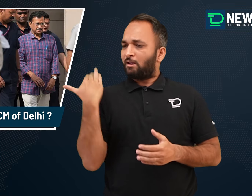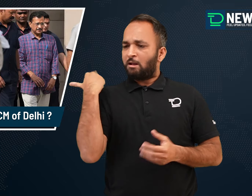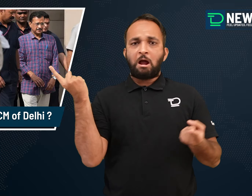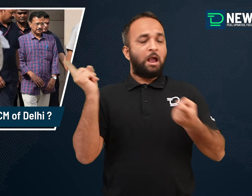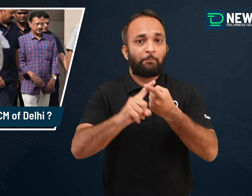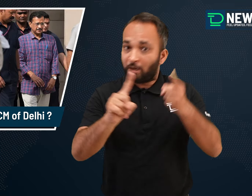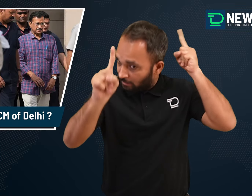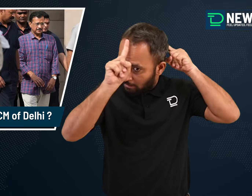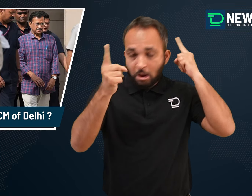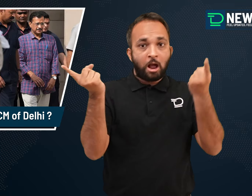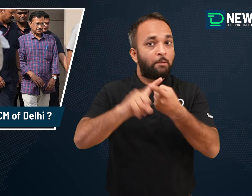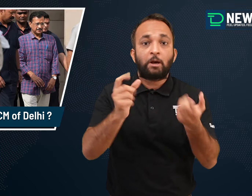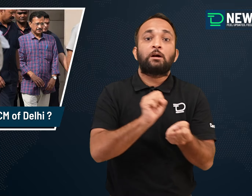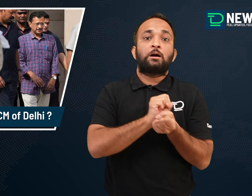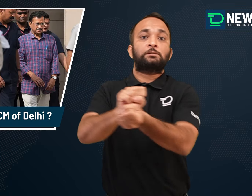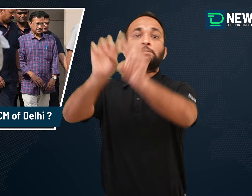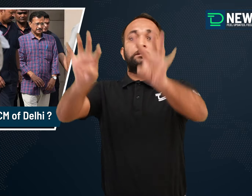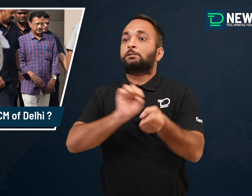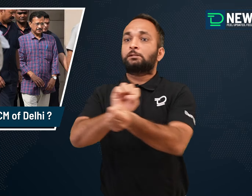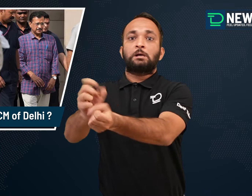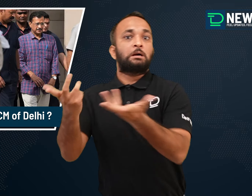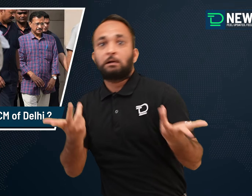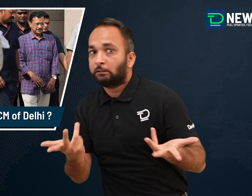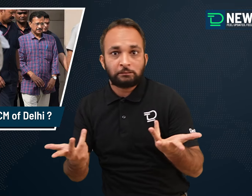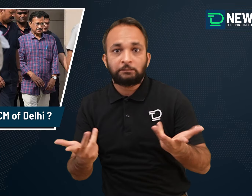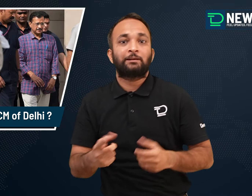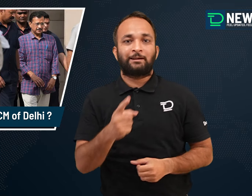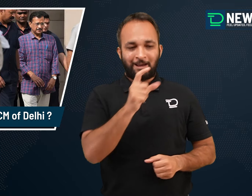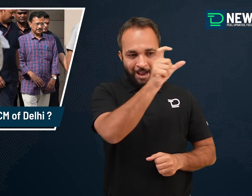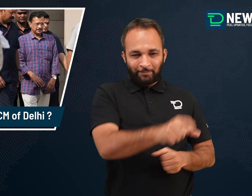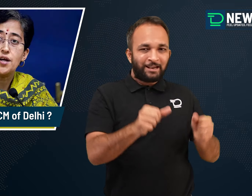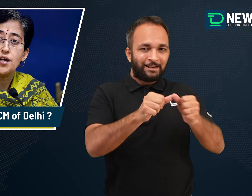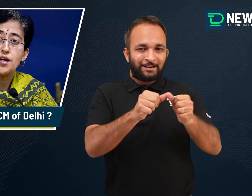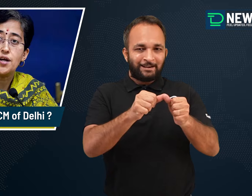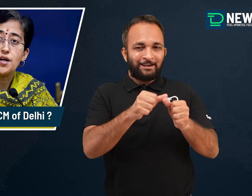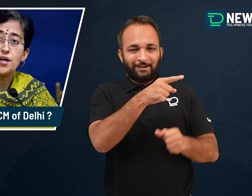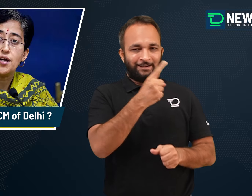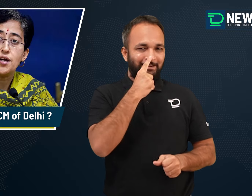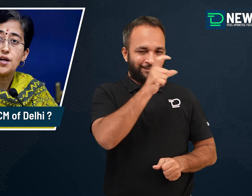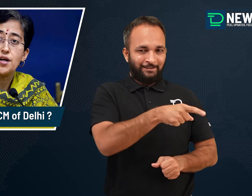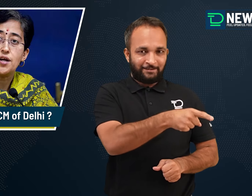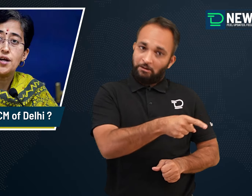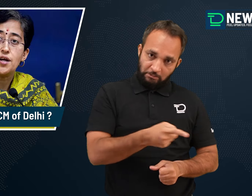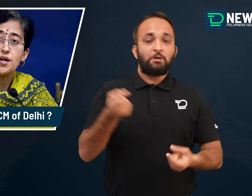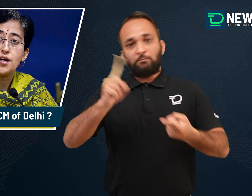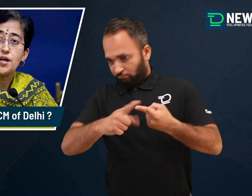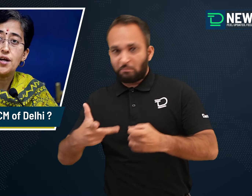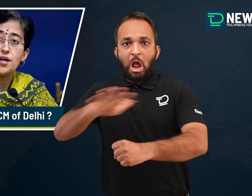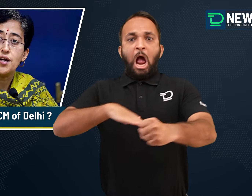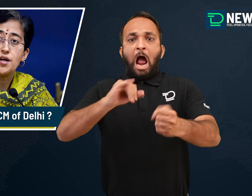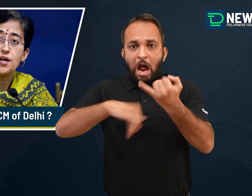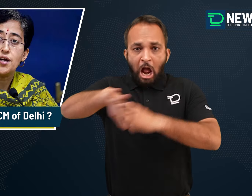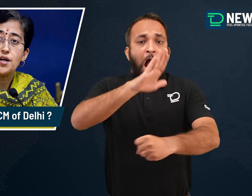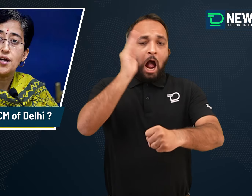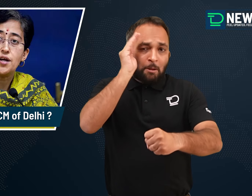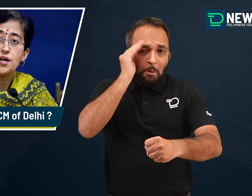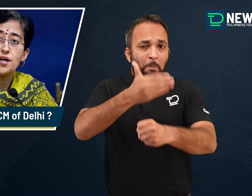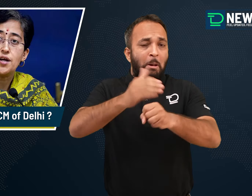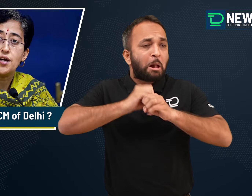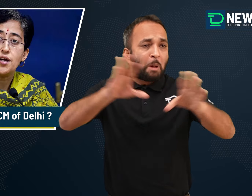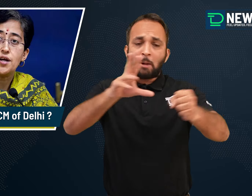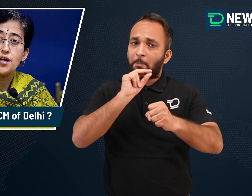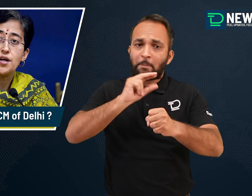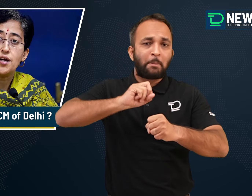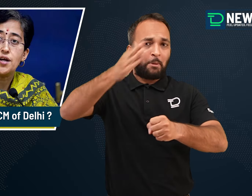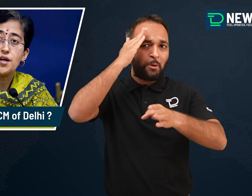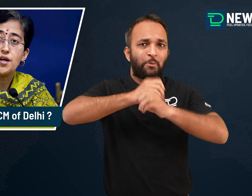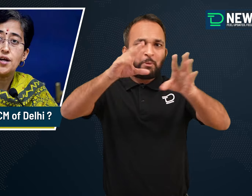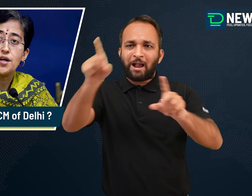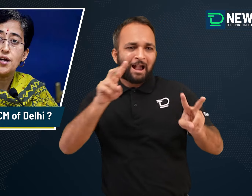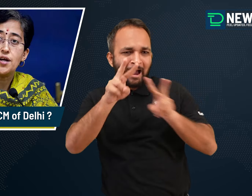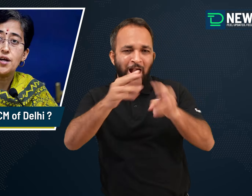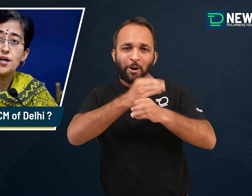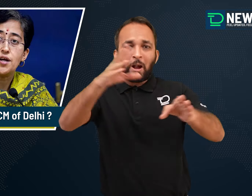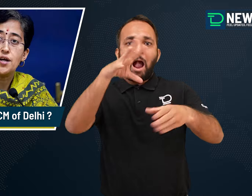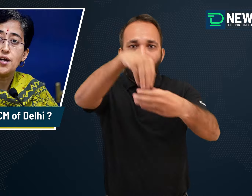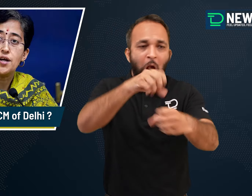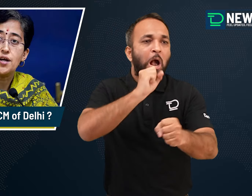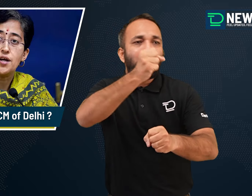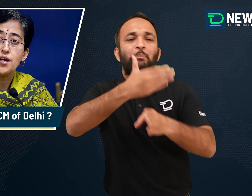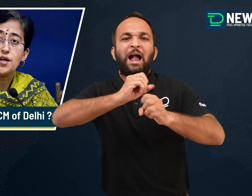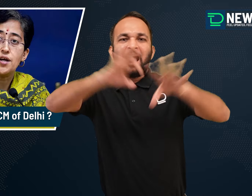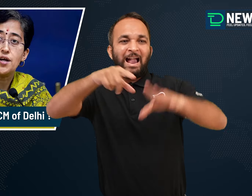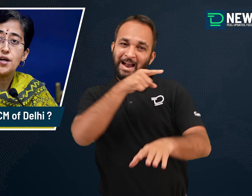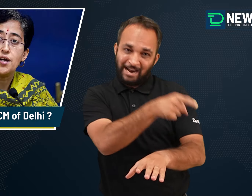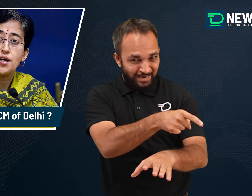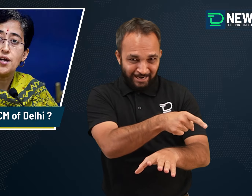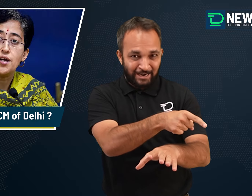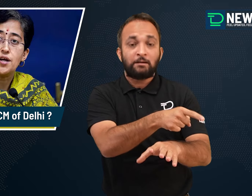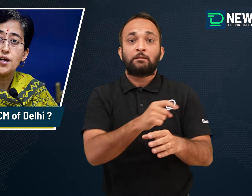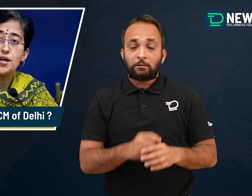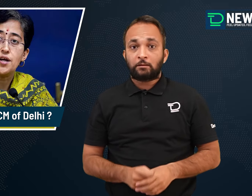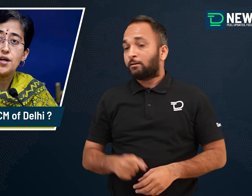She has been in the news since Arvind Kejriwal's arrest.